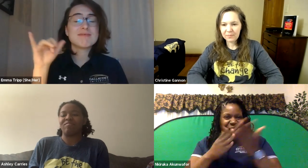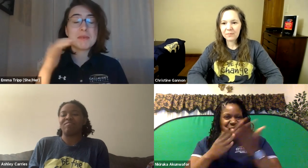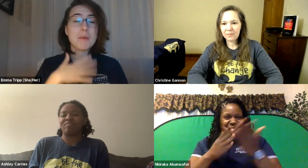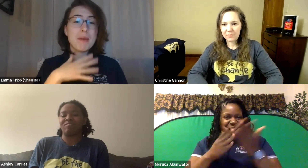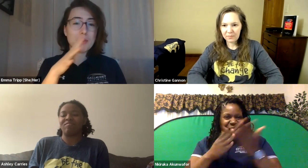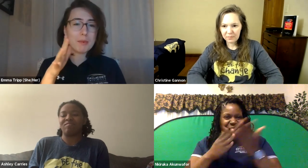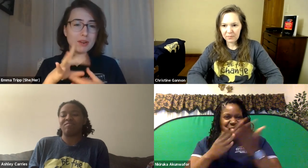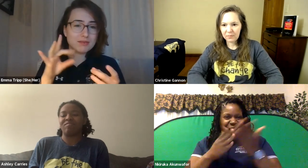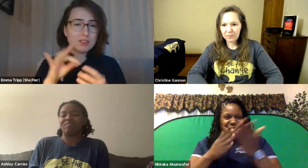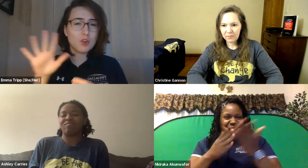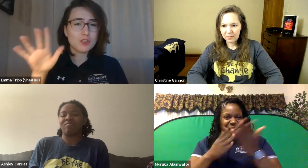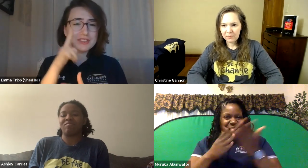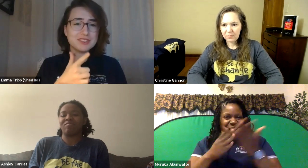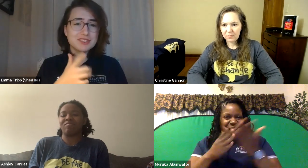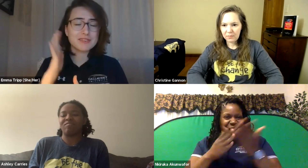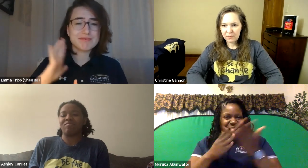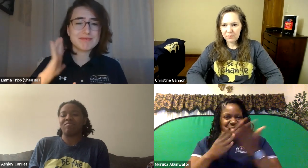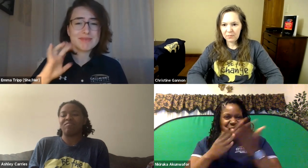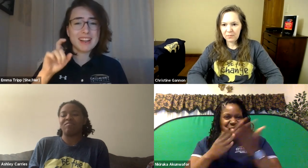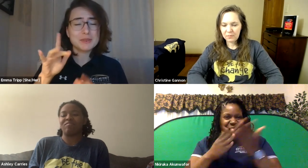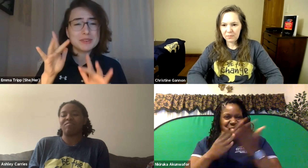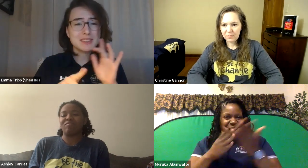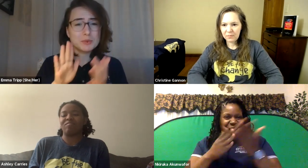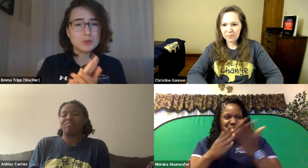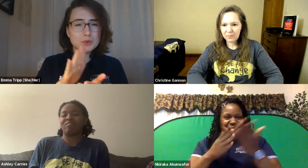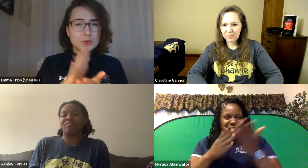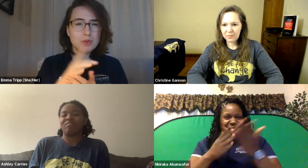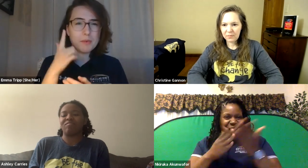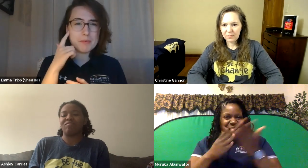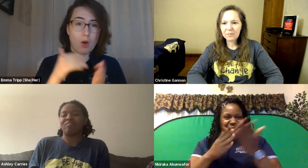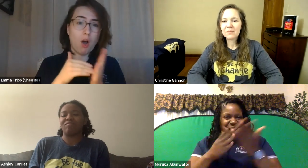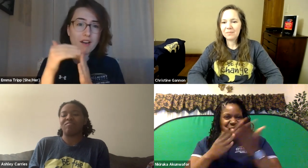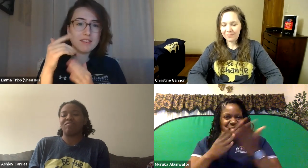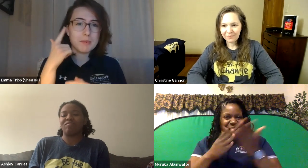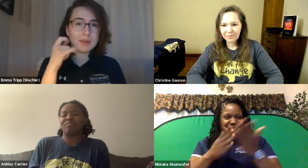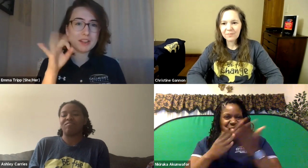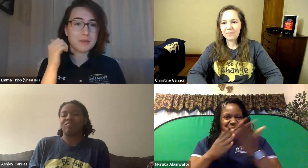Like my grandmother used to tell us how her sister used to have to skip school often because of her periods